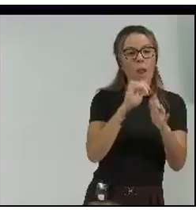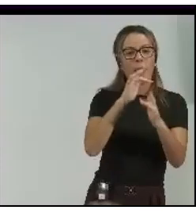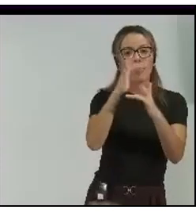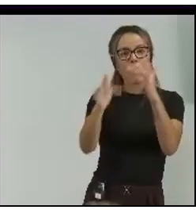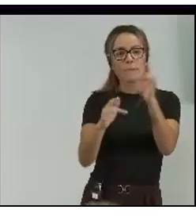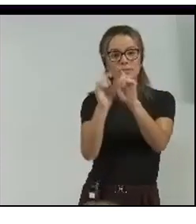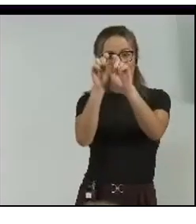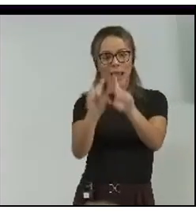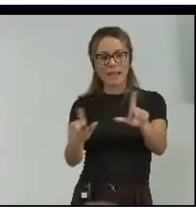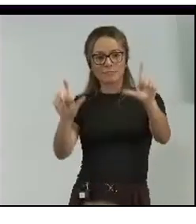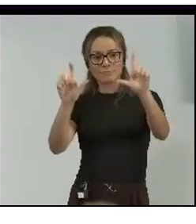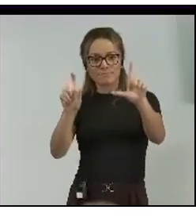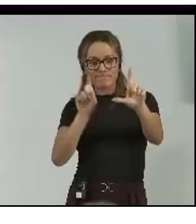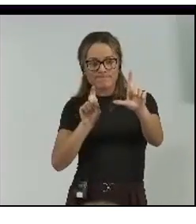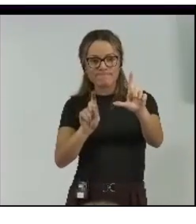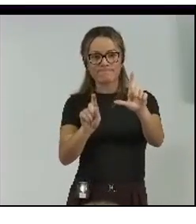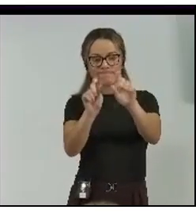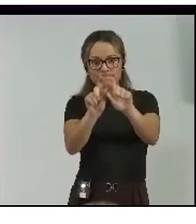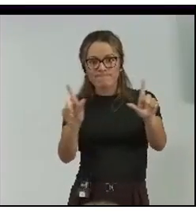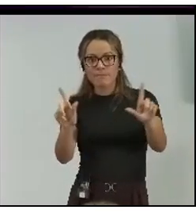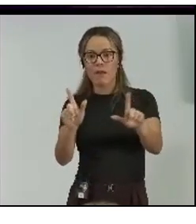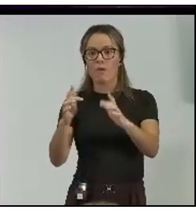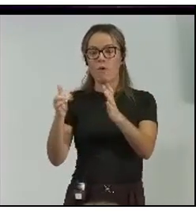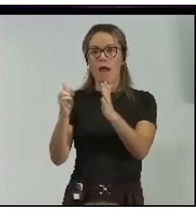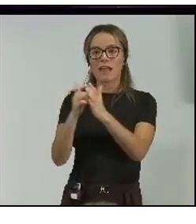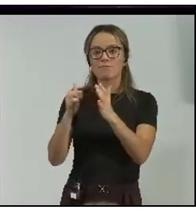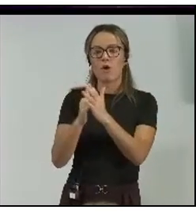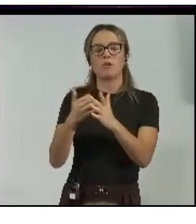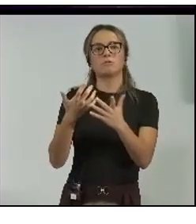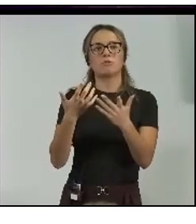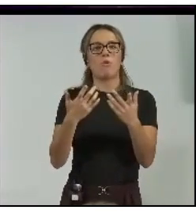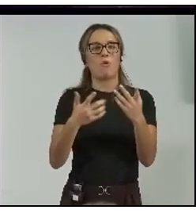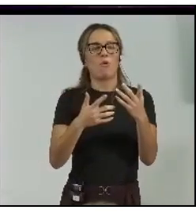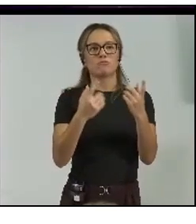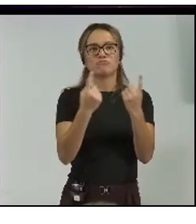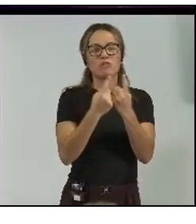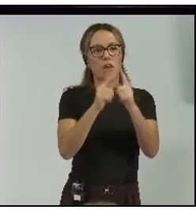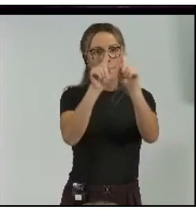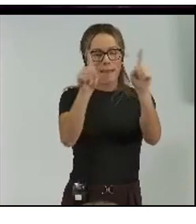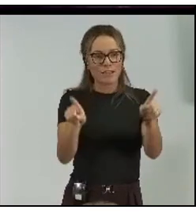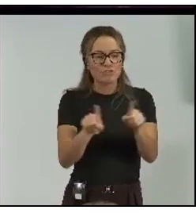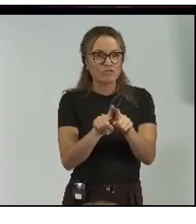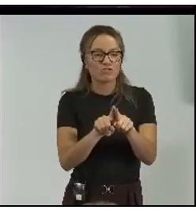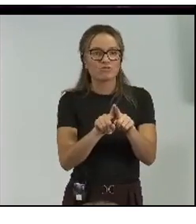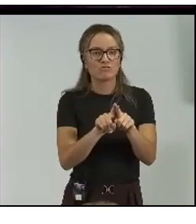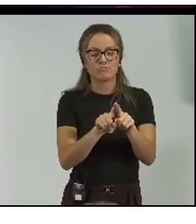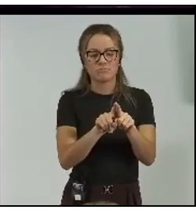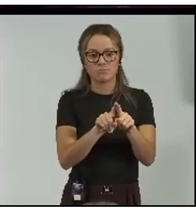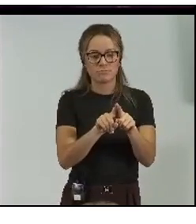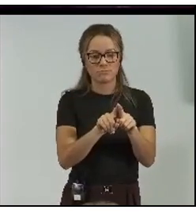people, an ad campaign, the product page. At every stage along that customer journey, there